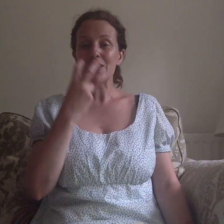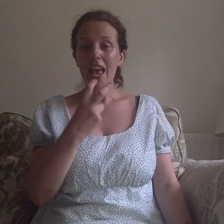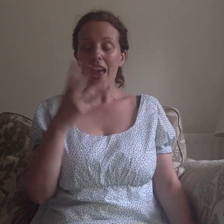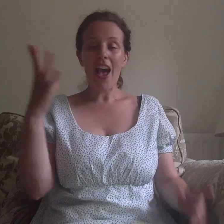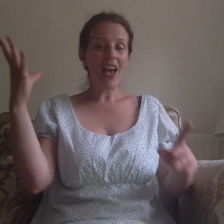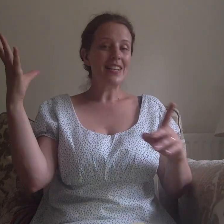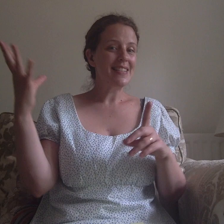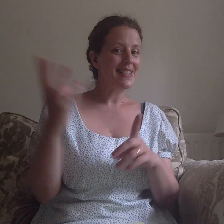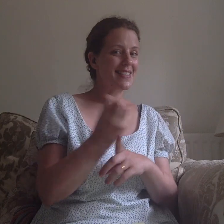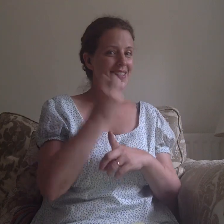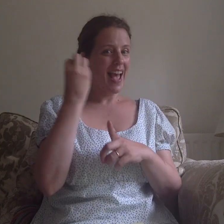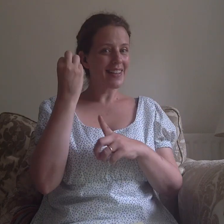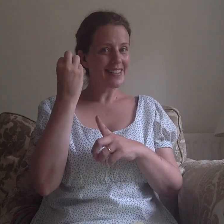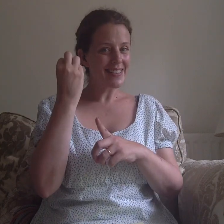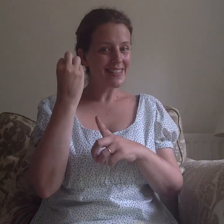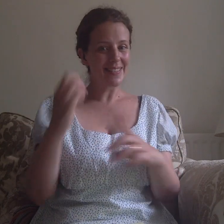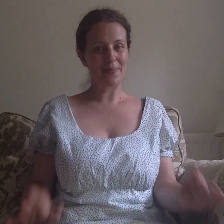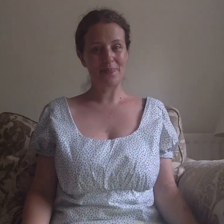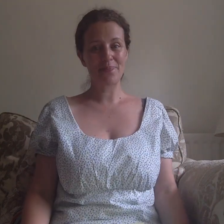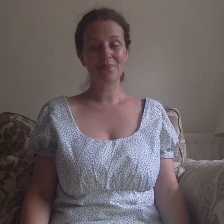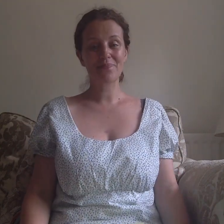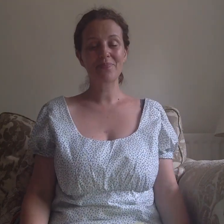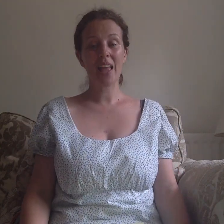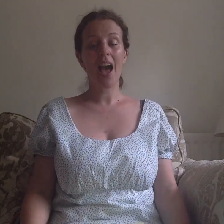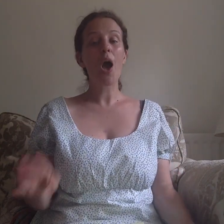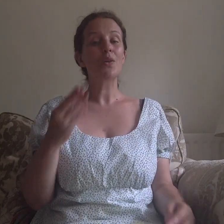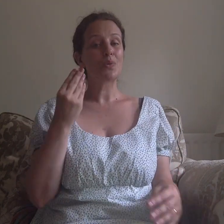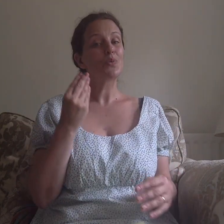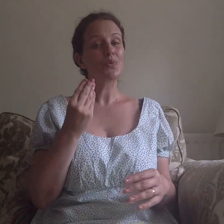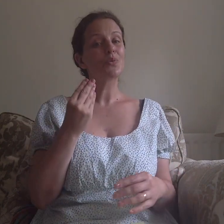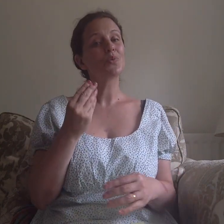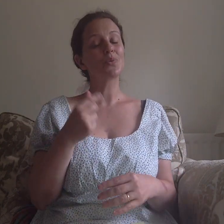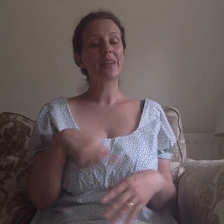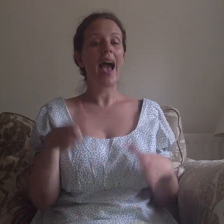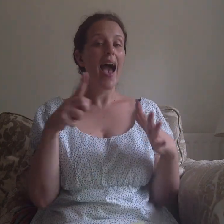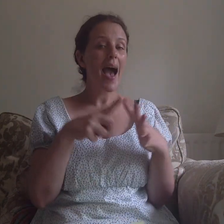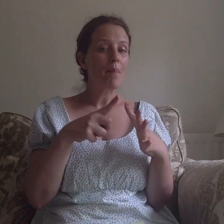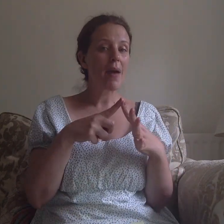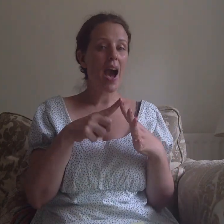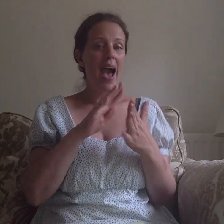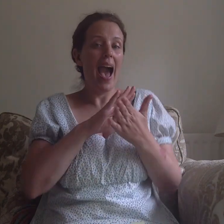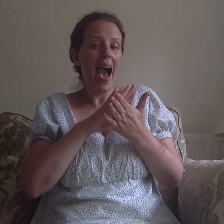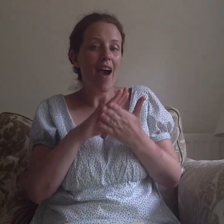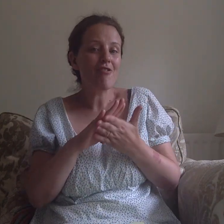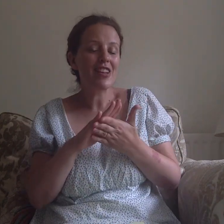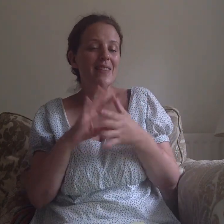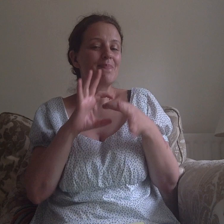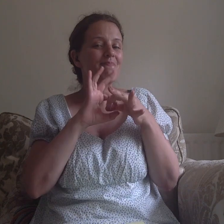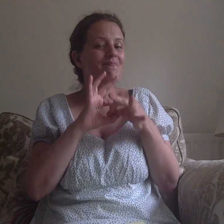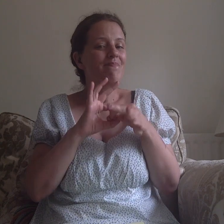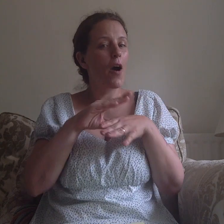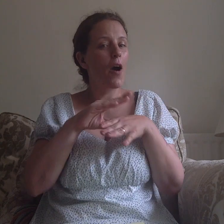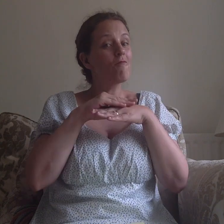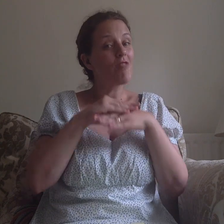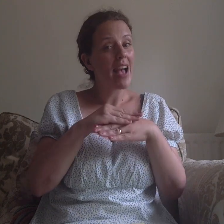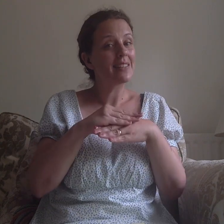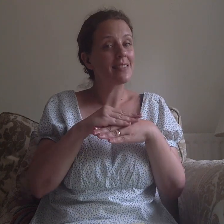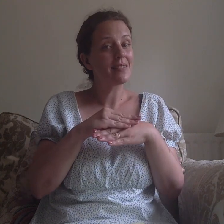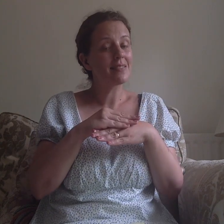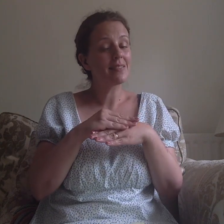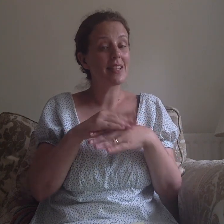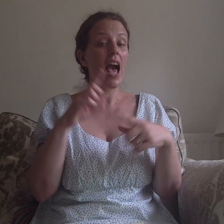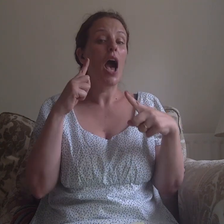The evening was a success and soon Emma and Harriet become close friends,